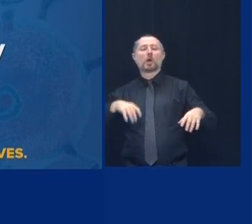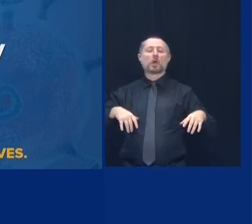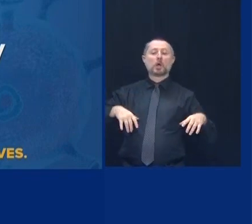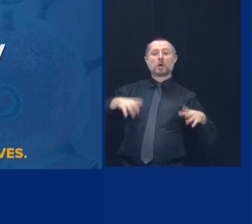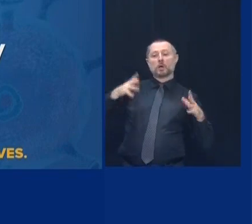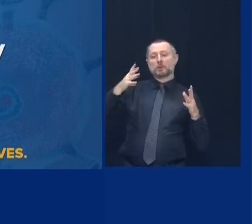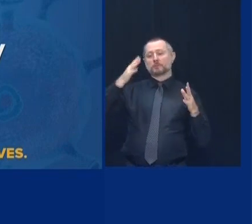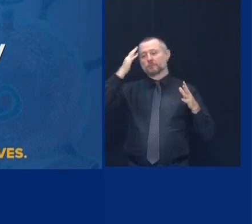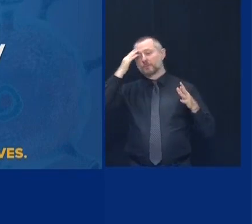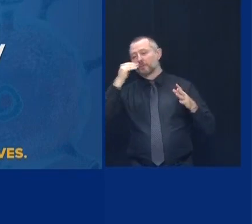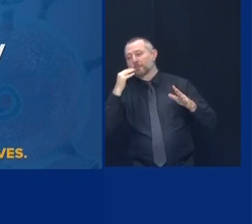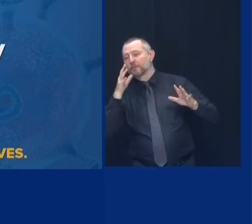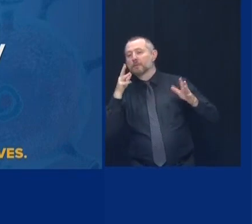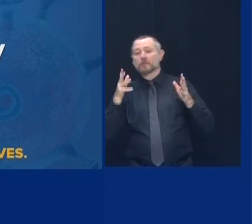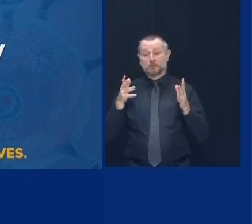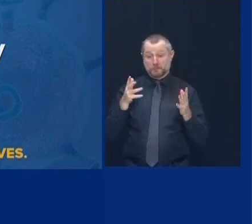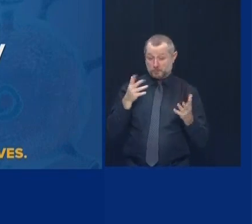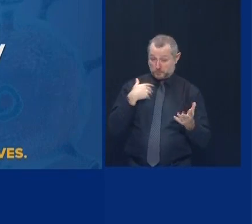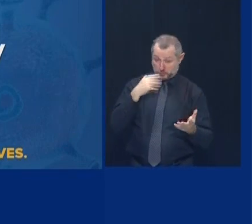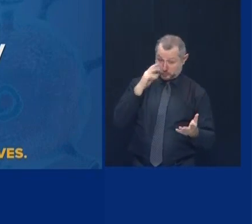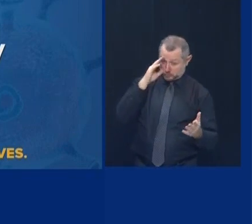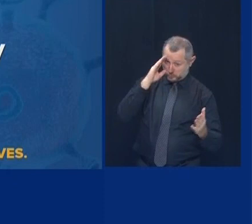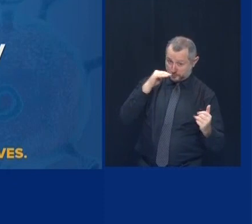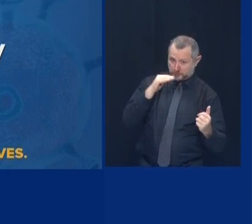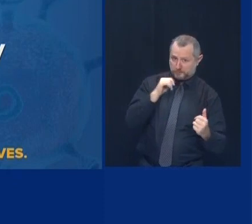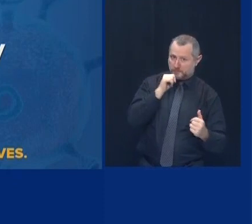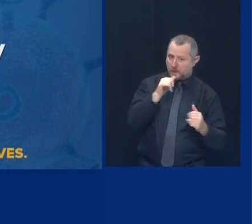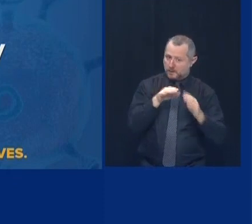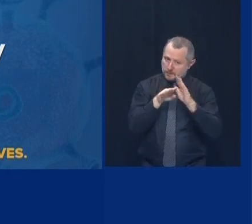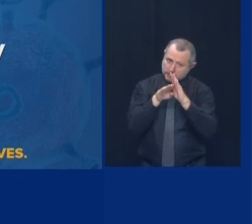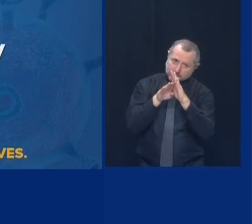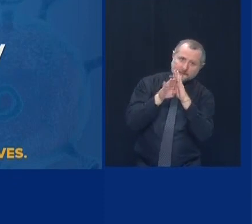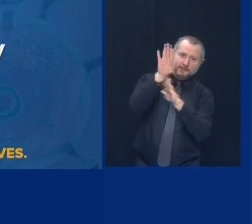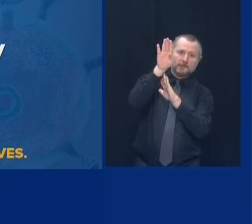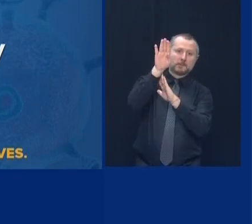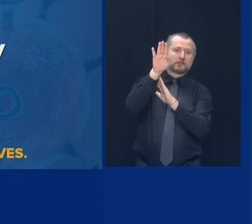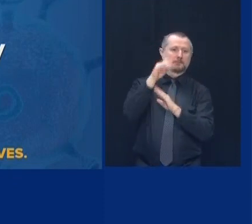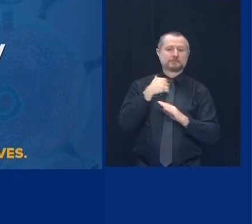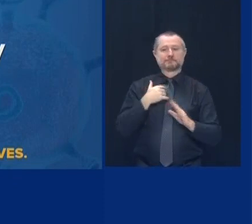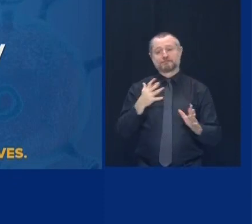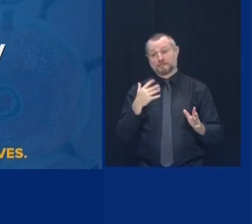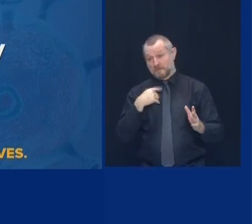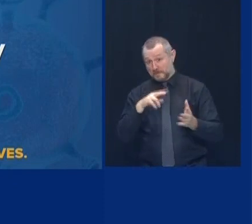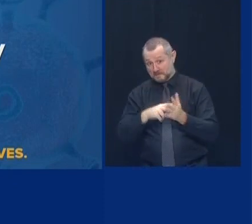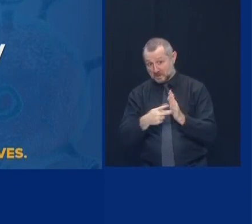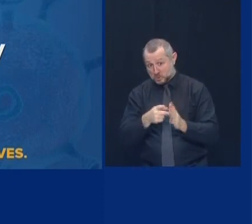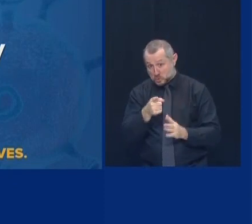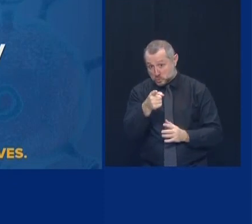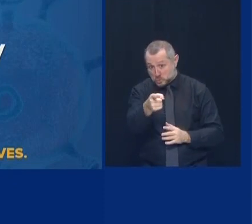SLOWS DOWN Afá LITTLE BIT. NEW YEAR'S DAY IS A LITTLE BIT. EVERYBODY HAS A HANGOVER, THEY